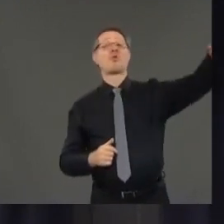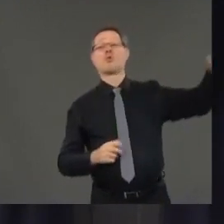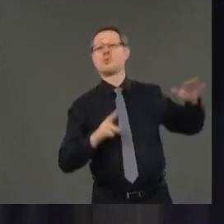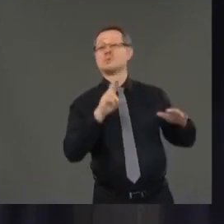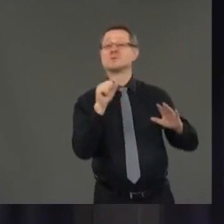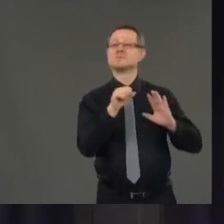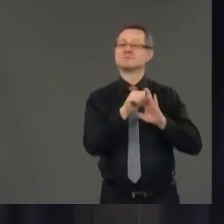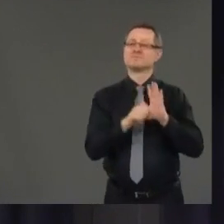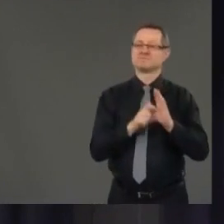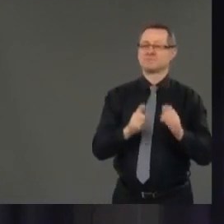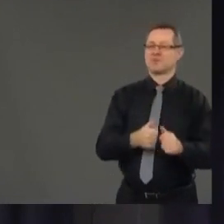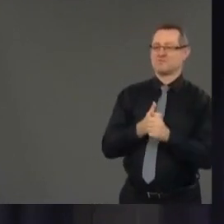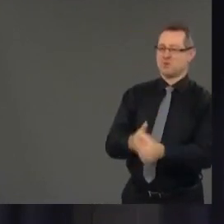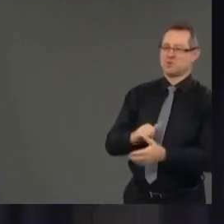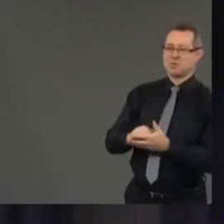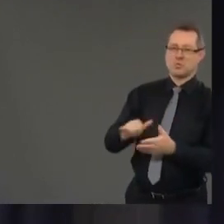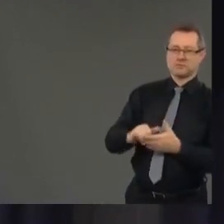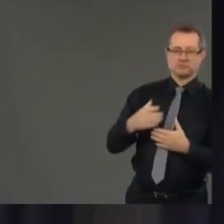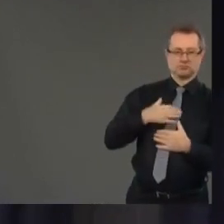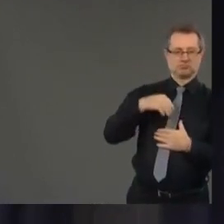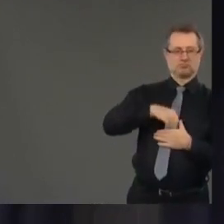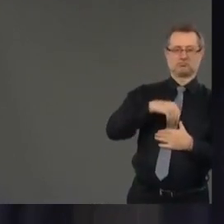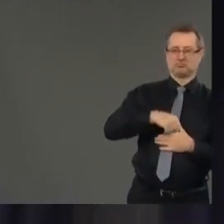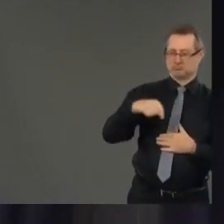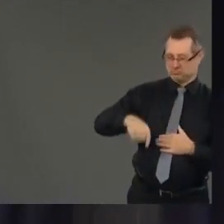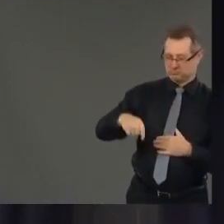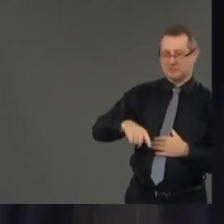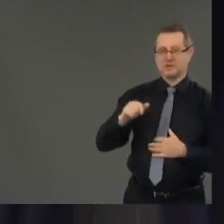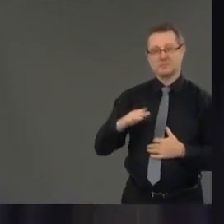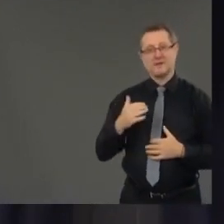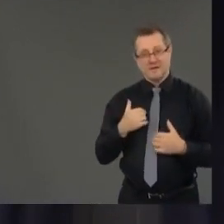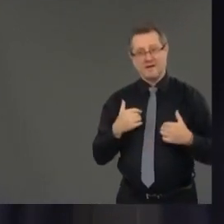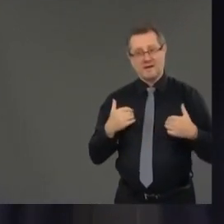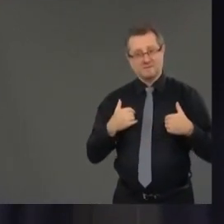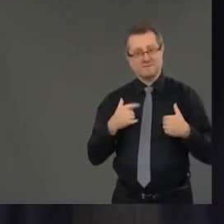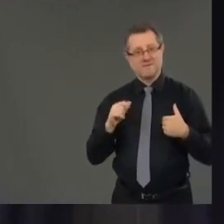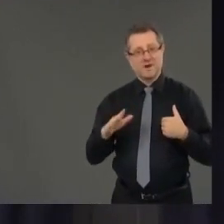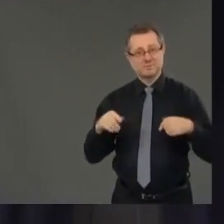WE'RE SENDING TO LABS. AND THE KEY IS EVERY STATE HAS